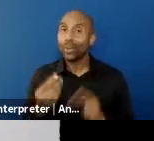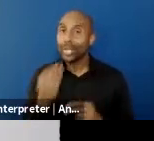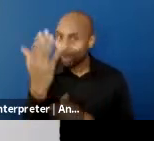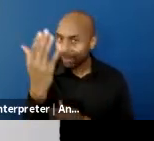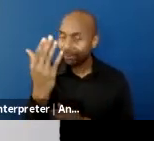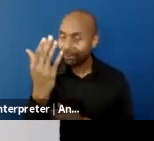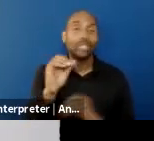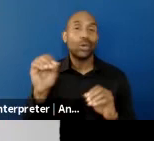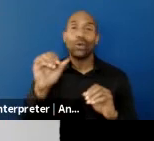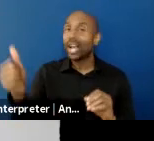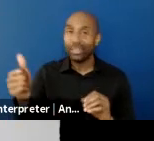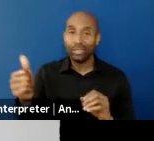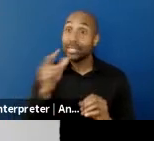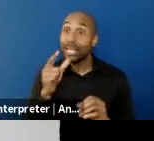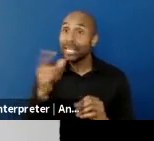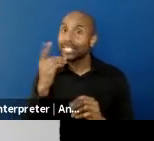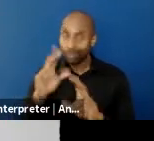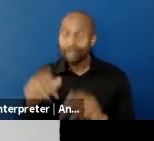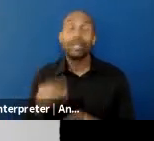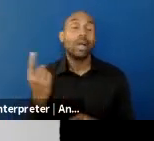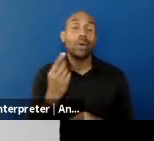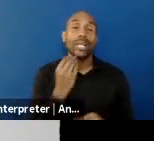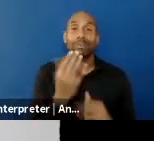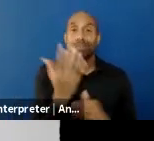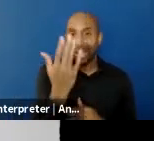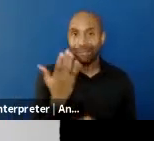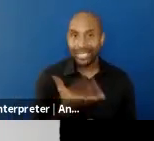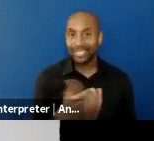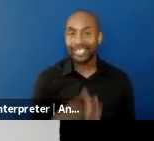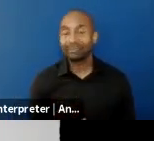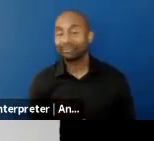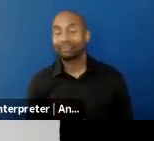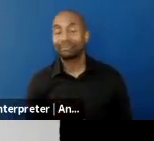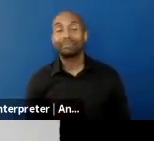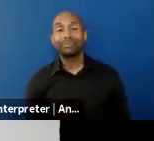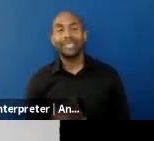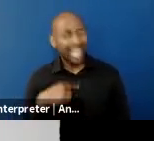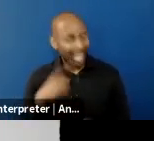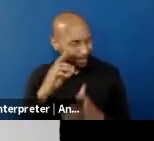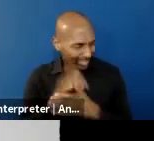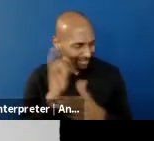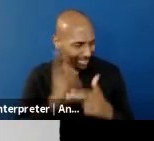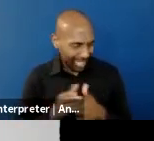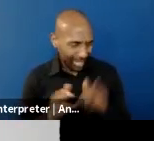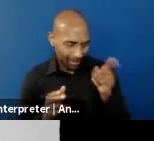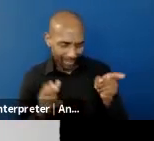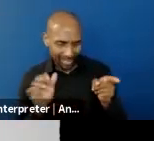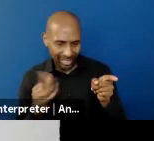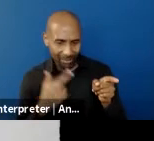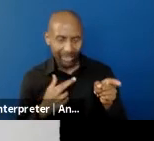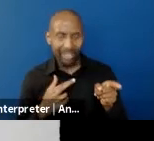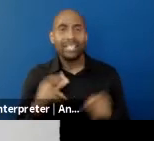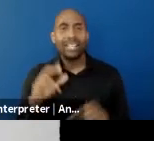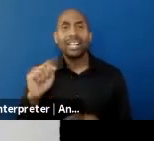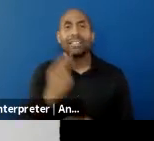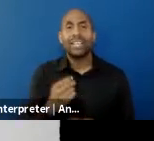I believe it was called Sandwich King.